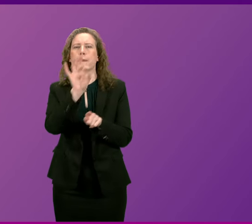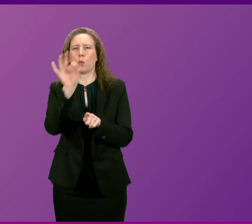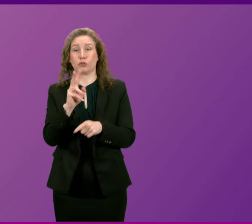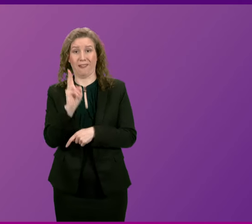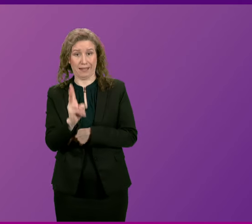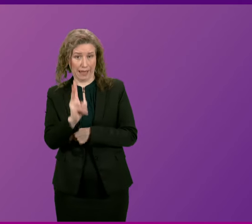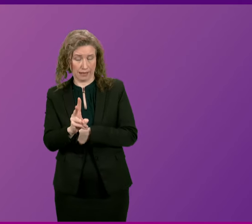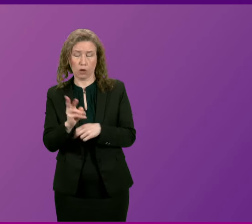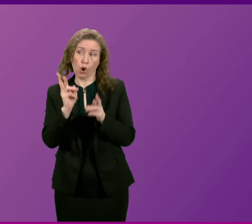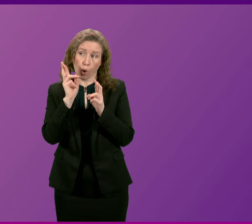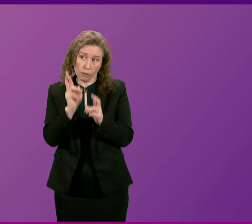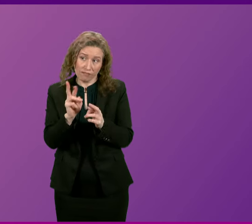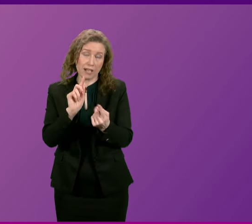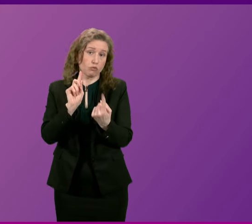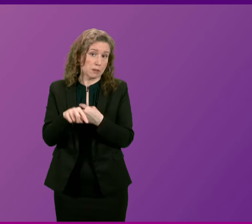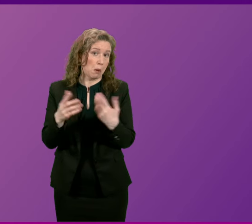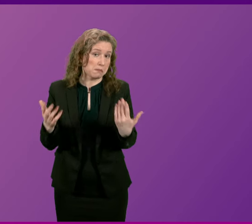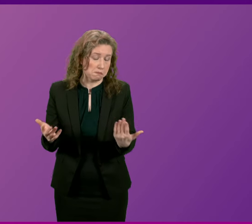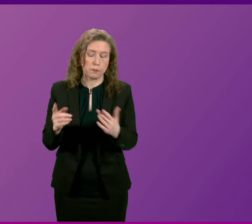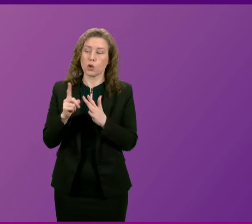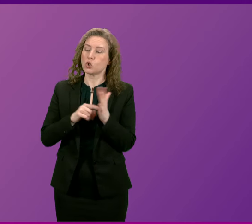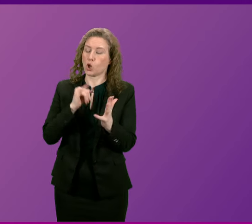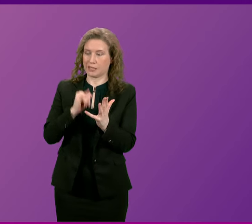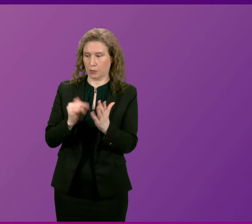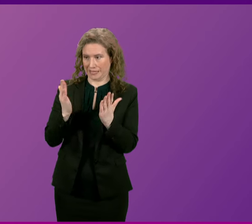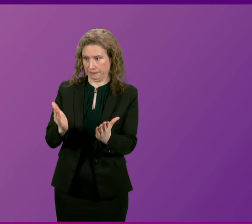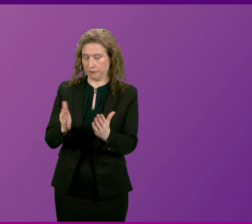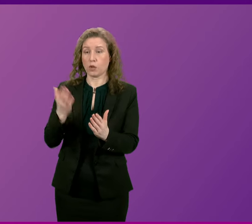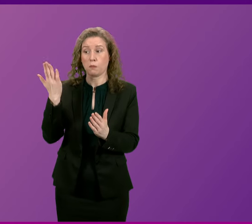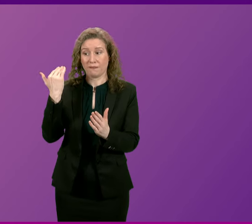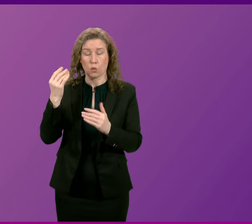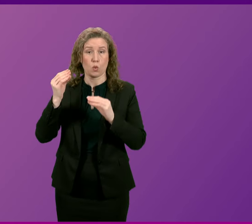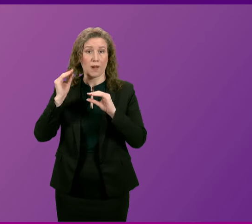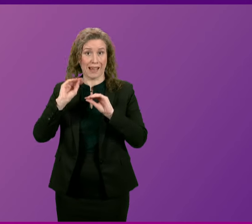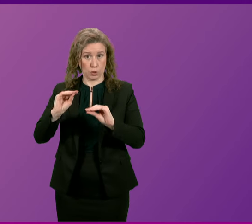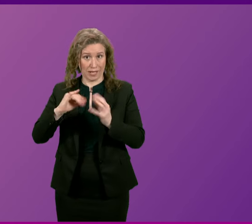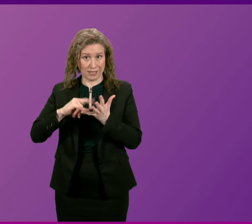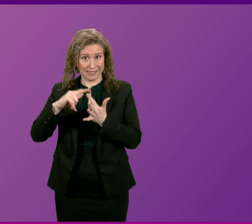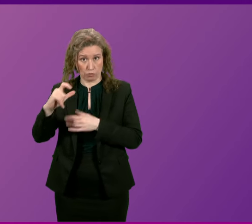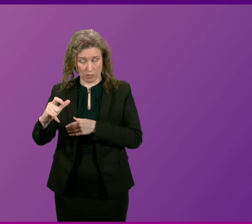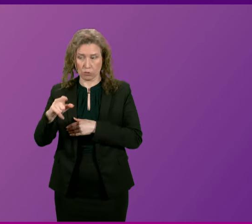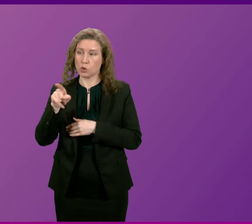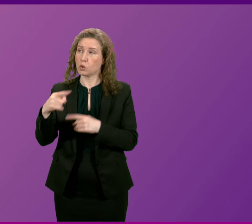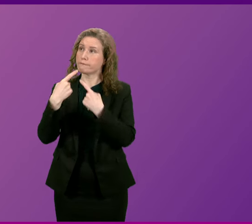and I hope to get a response. As education secretary, he made a pledge to voters across